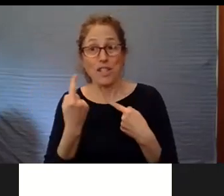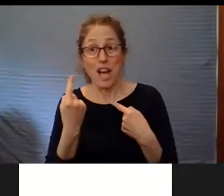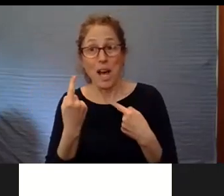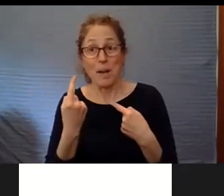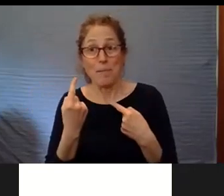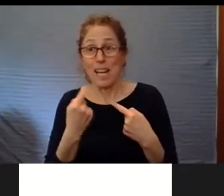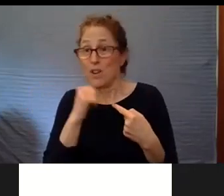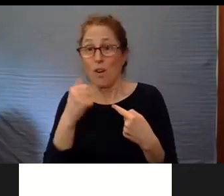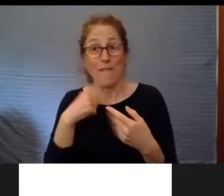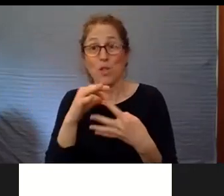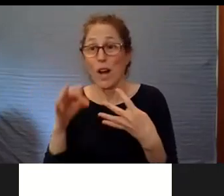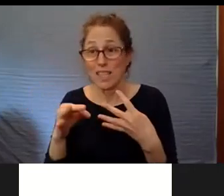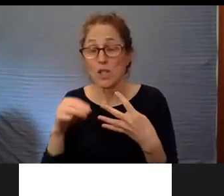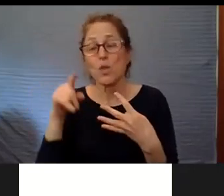And you have to have some perspective on that.